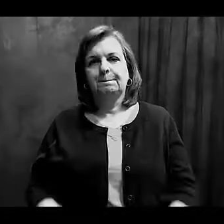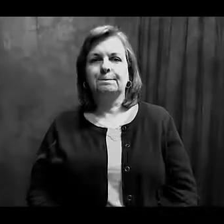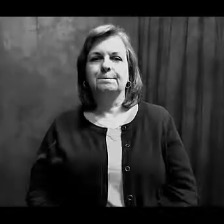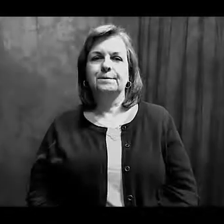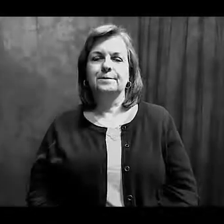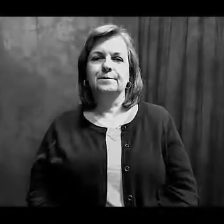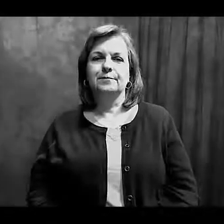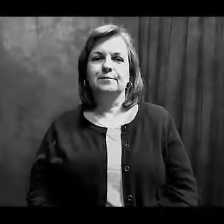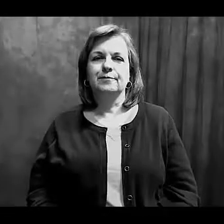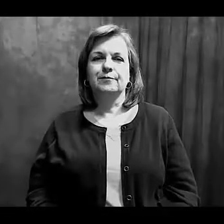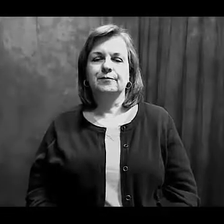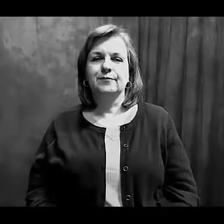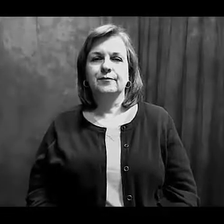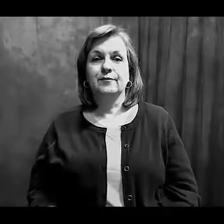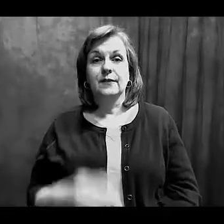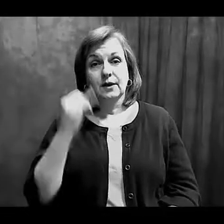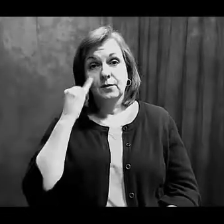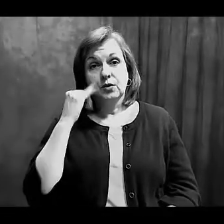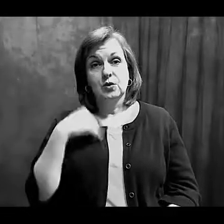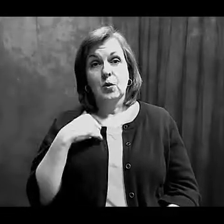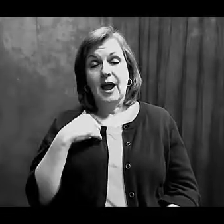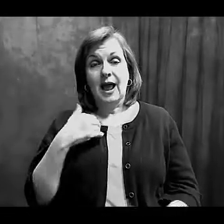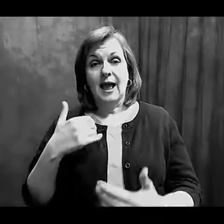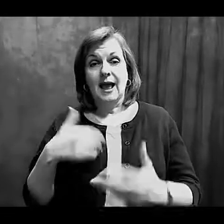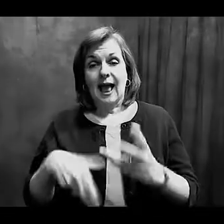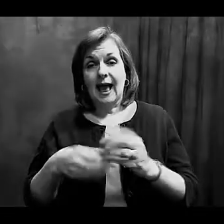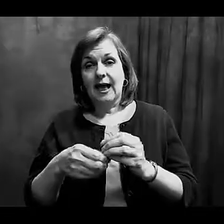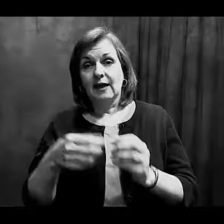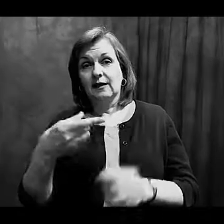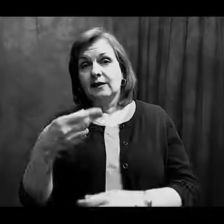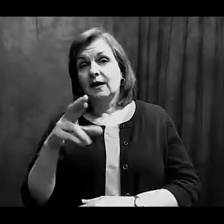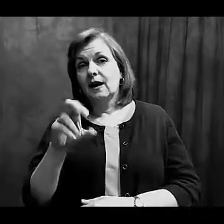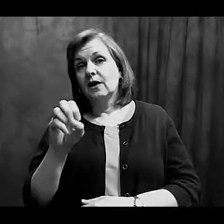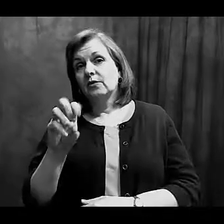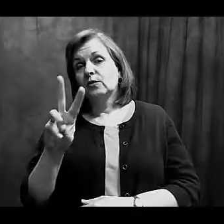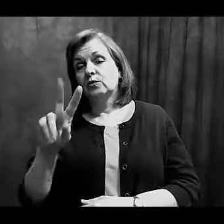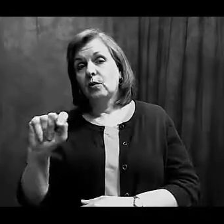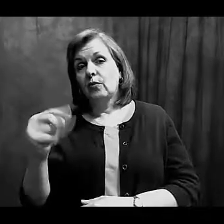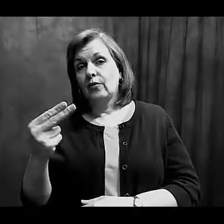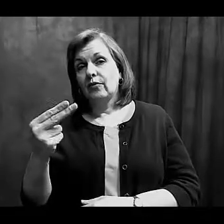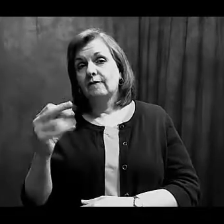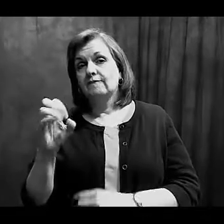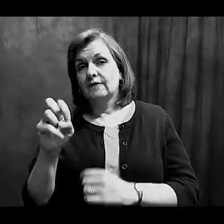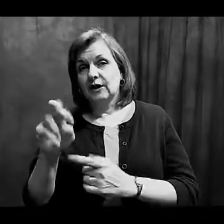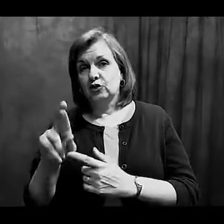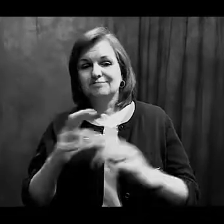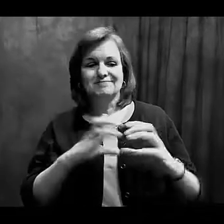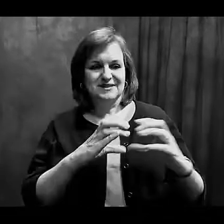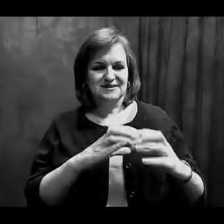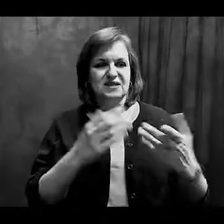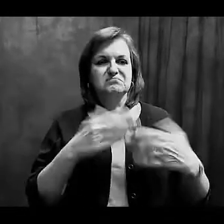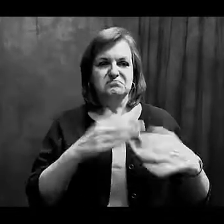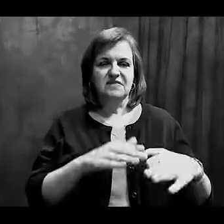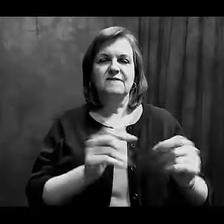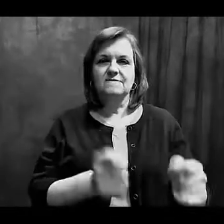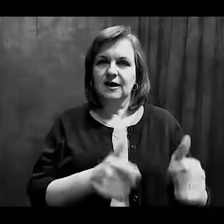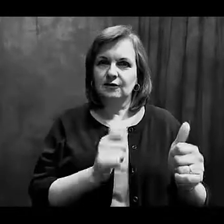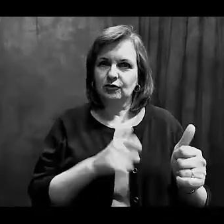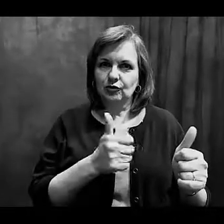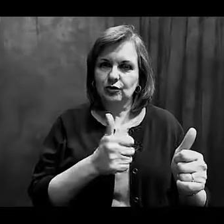if you add growth factor you can get the cells to grow faster